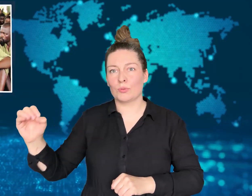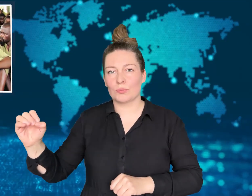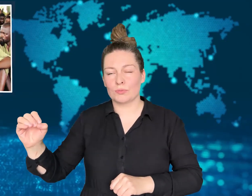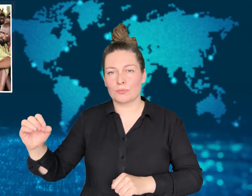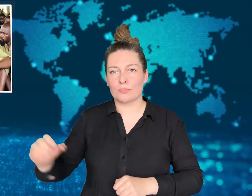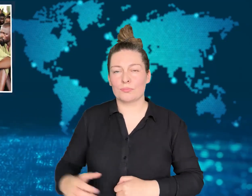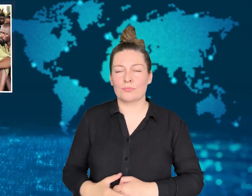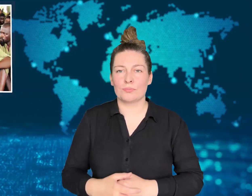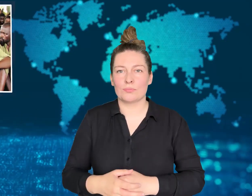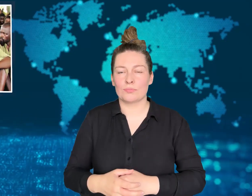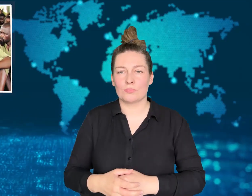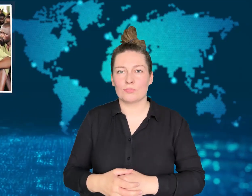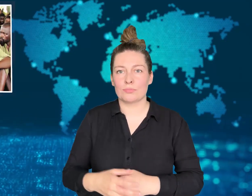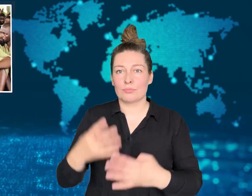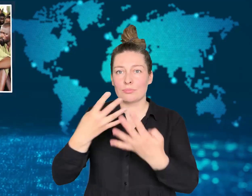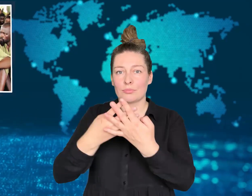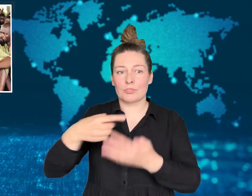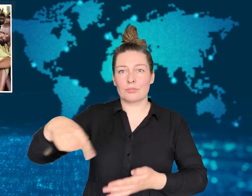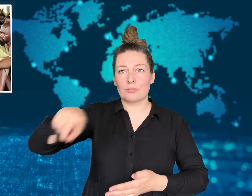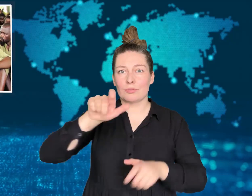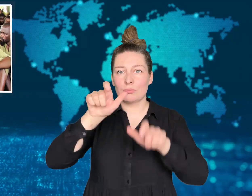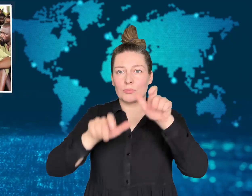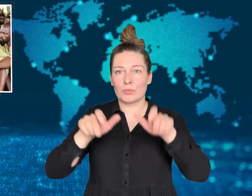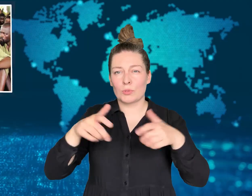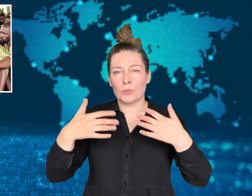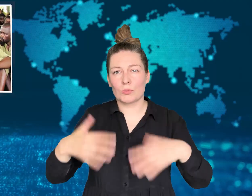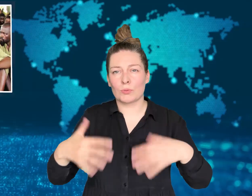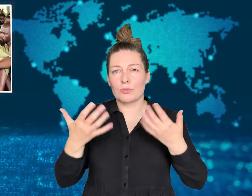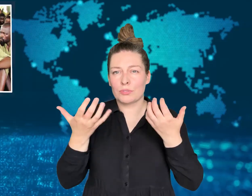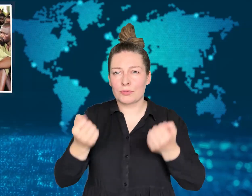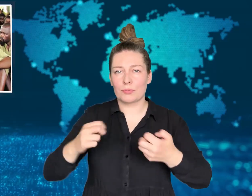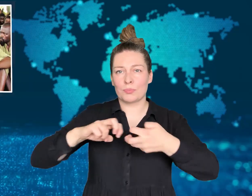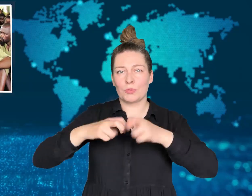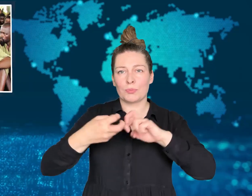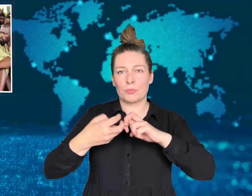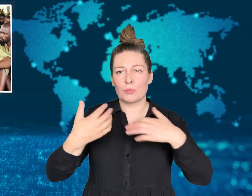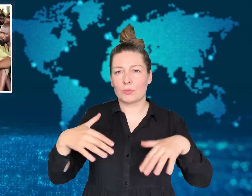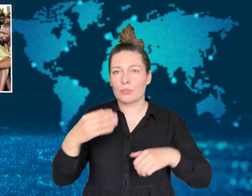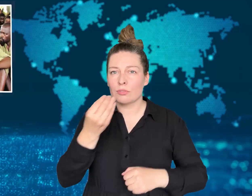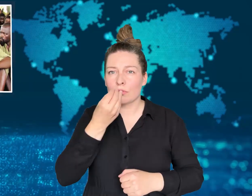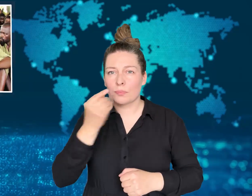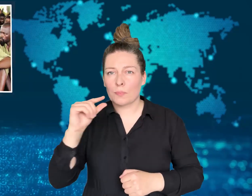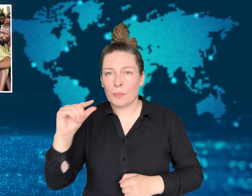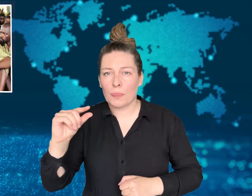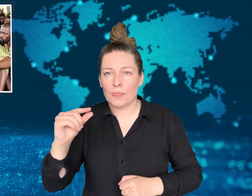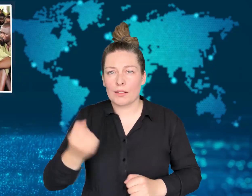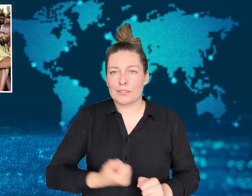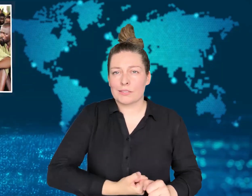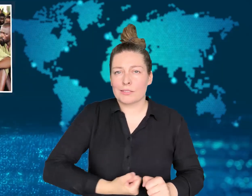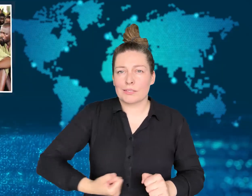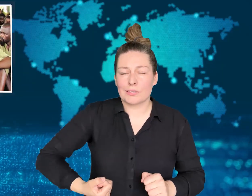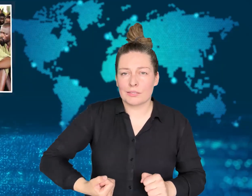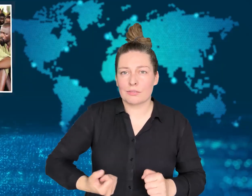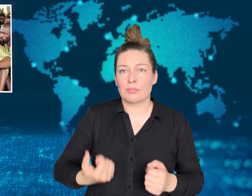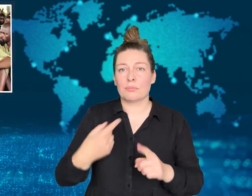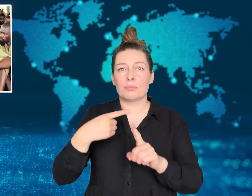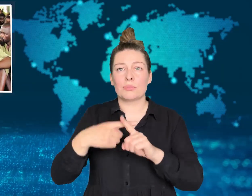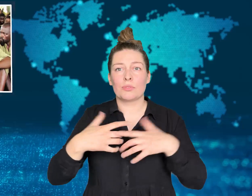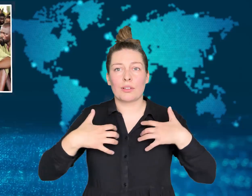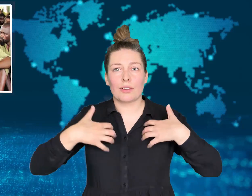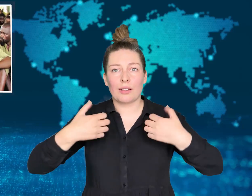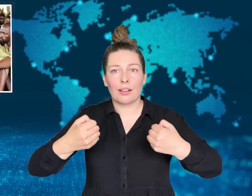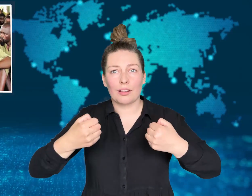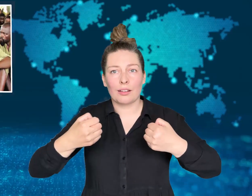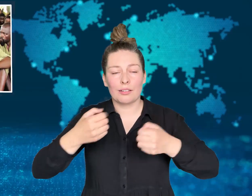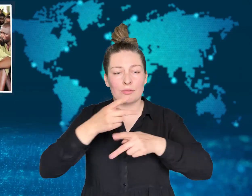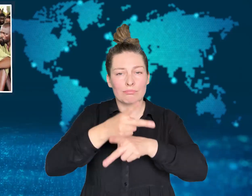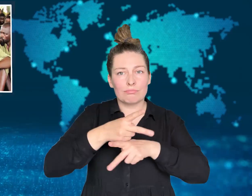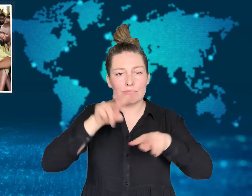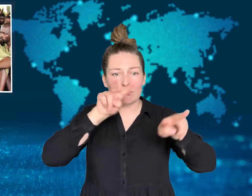a capacity for around 17,000 people.